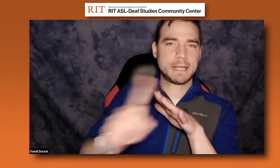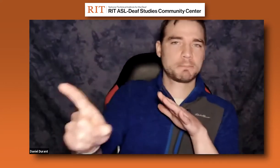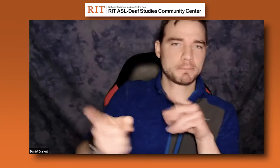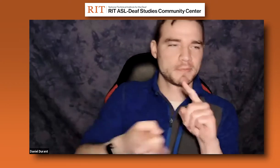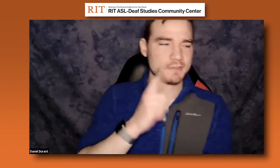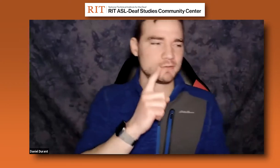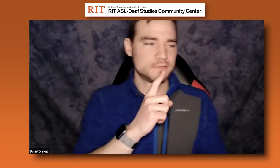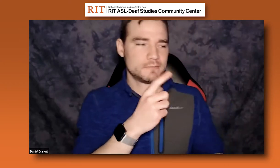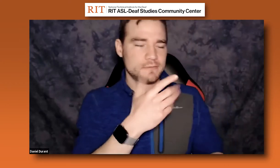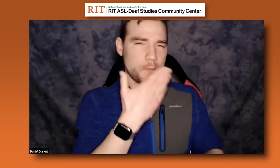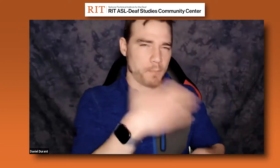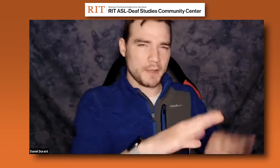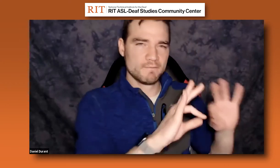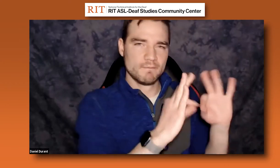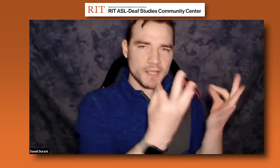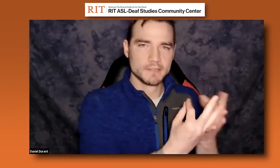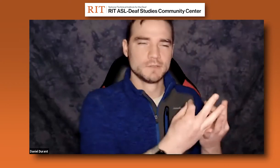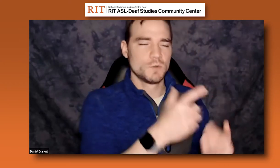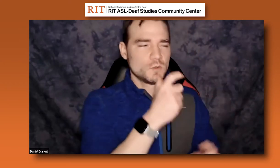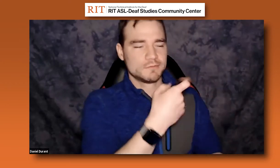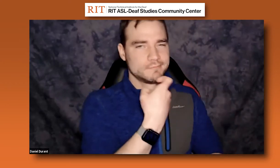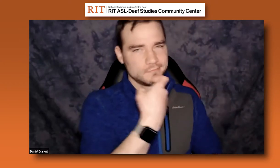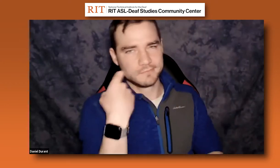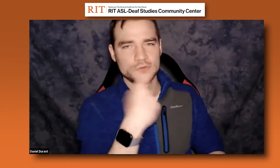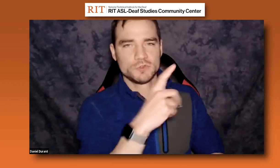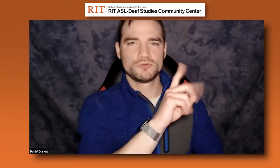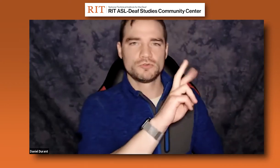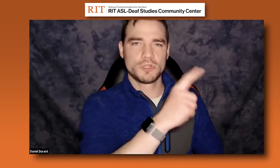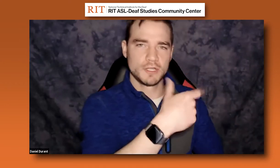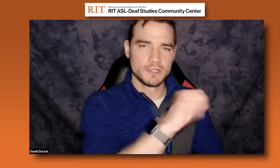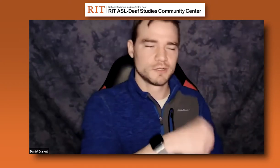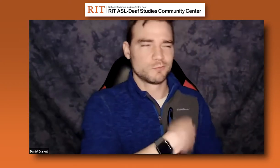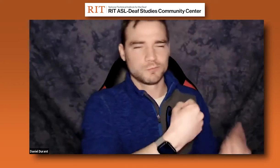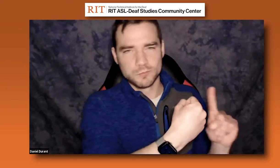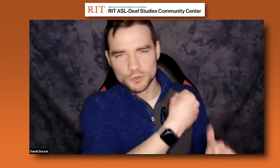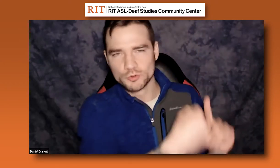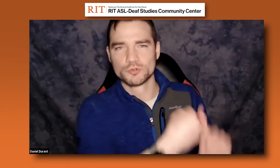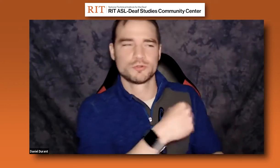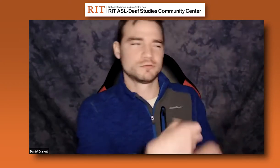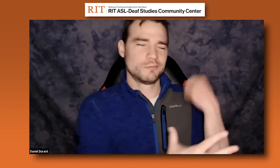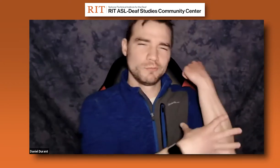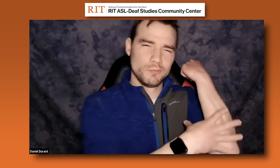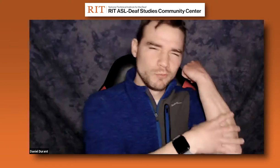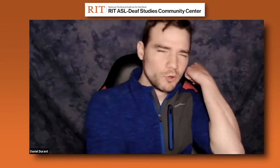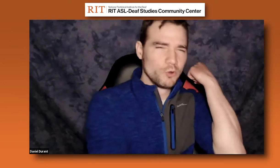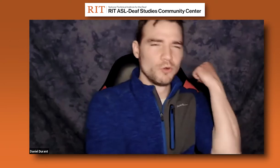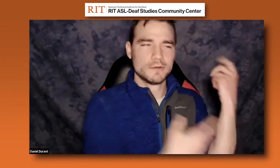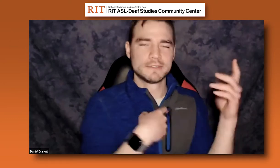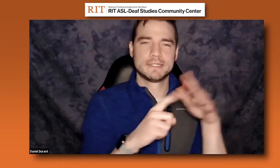I escaped a "family situation" where there was drug use, drug abuse,